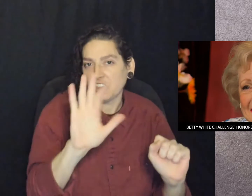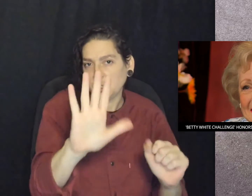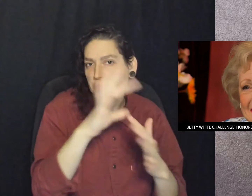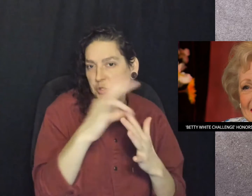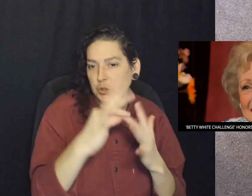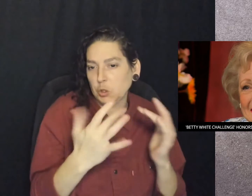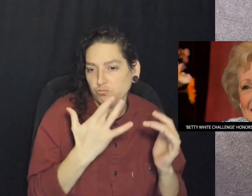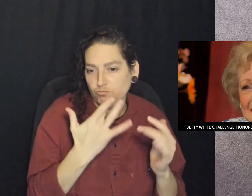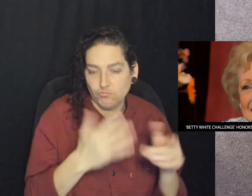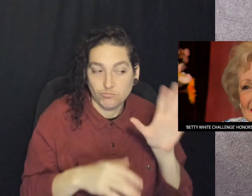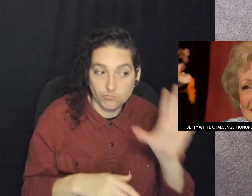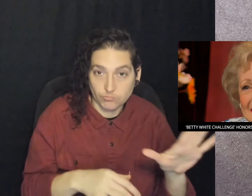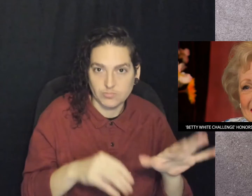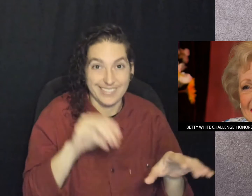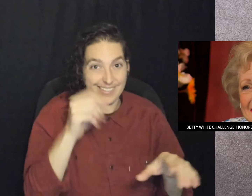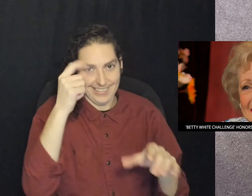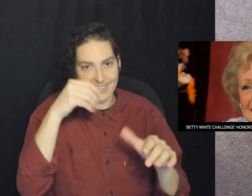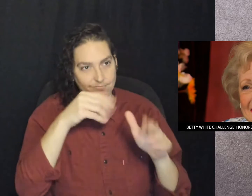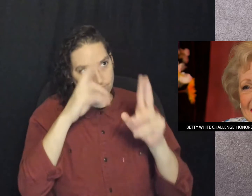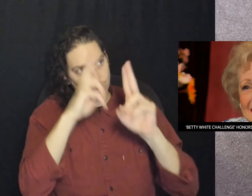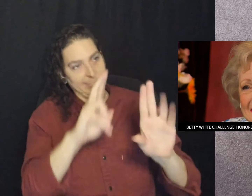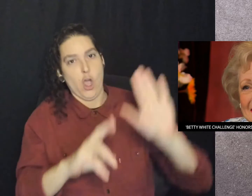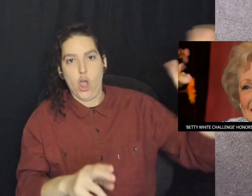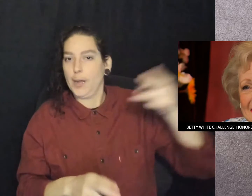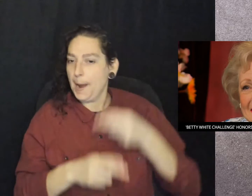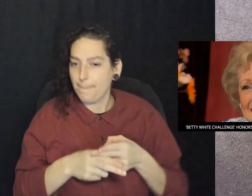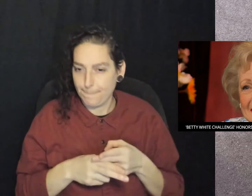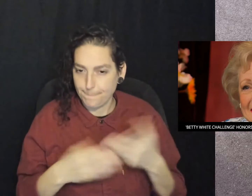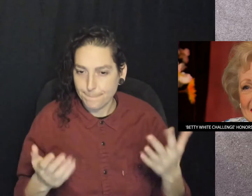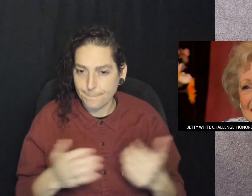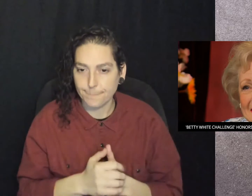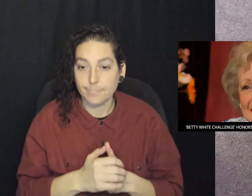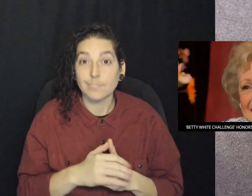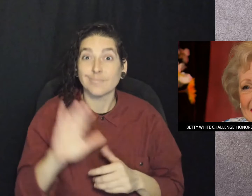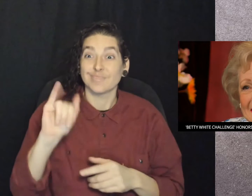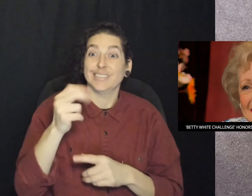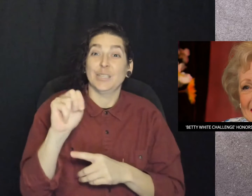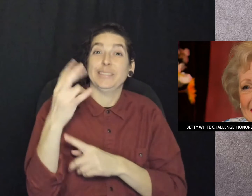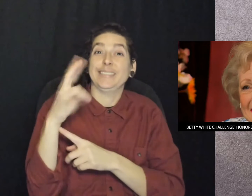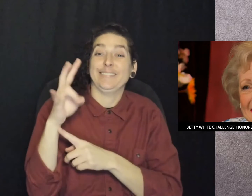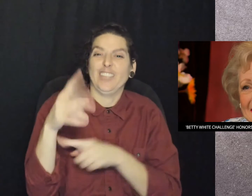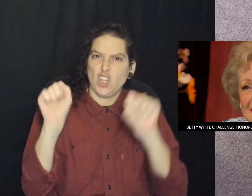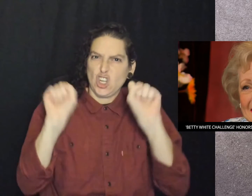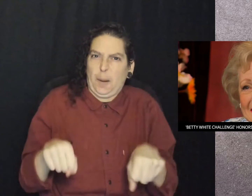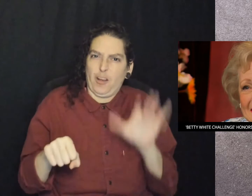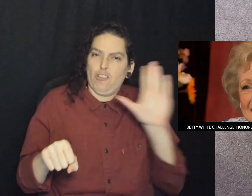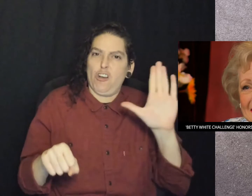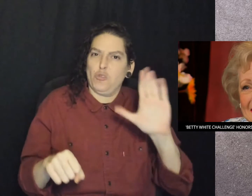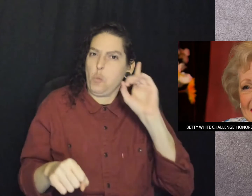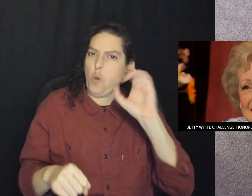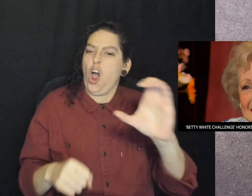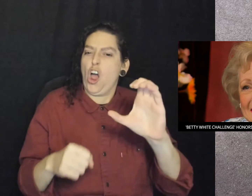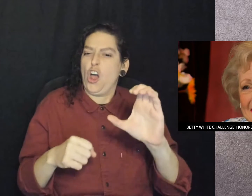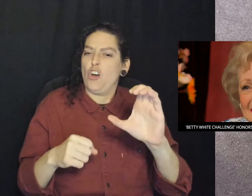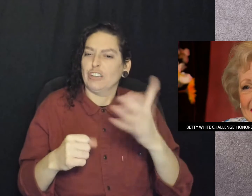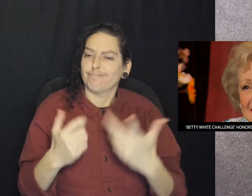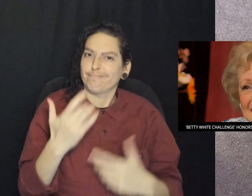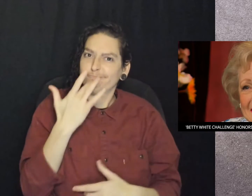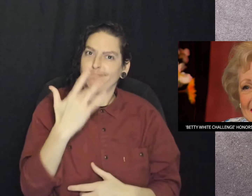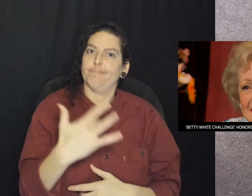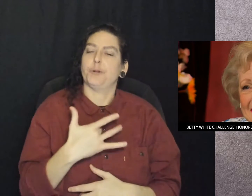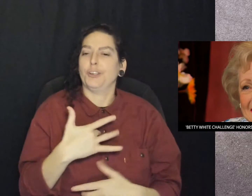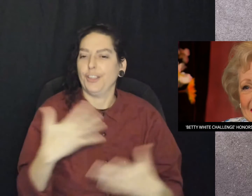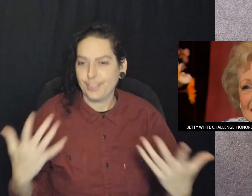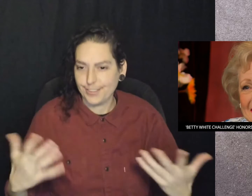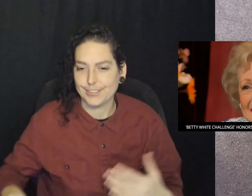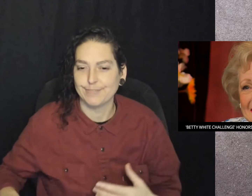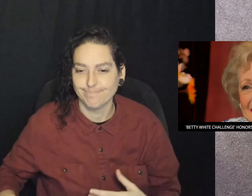or rescue of their choice in her name by January 17 which would've been White's 100th birthday